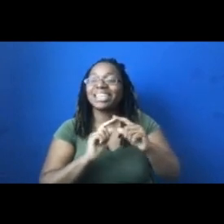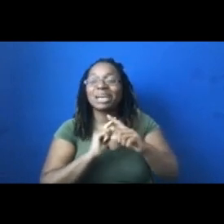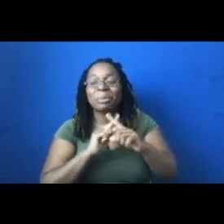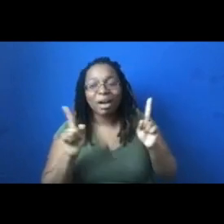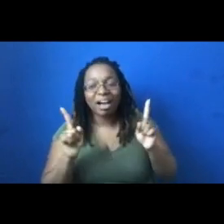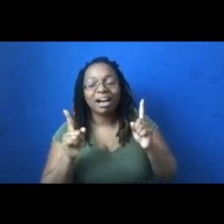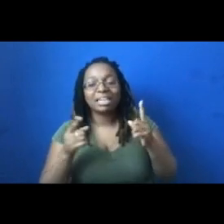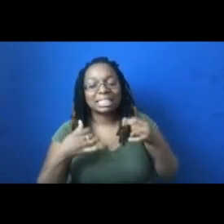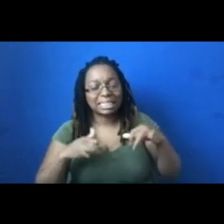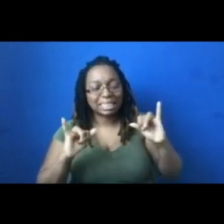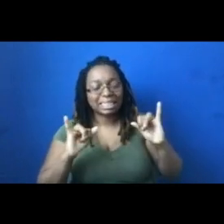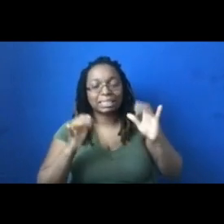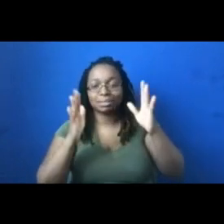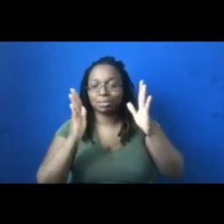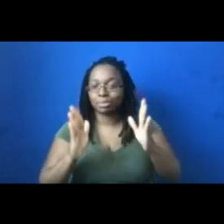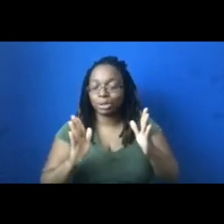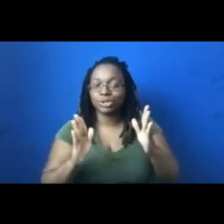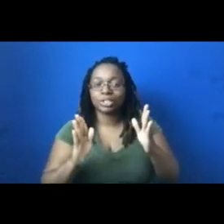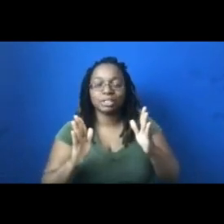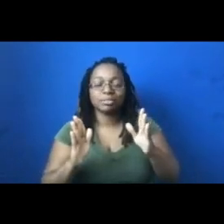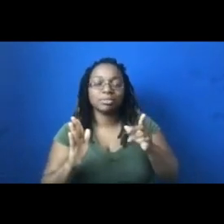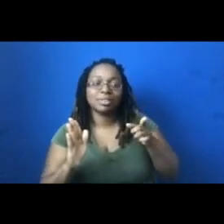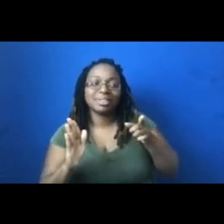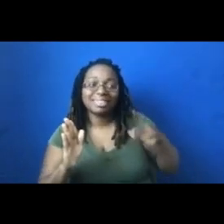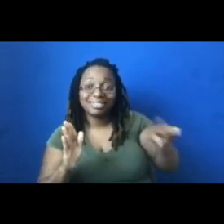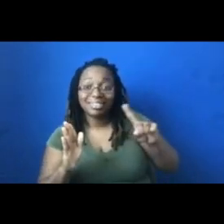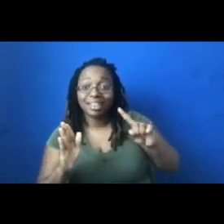from a position that doesn't have a career pathway with